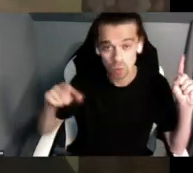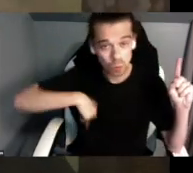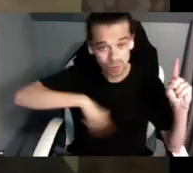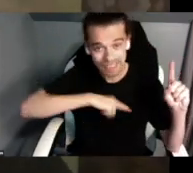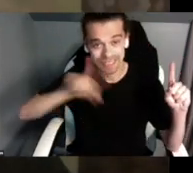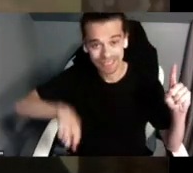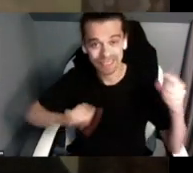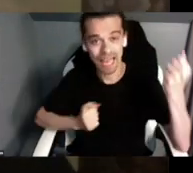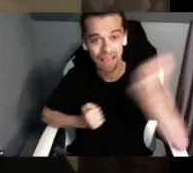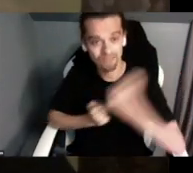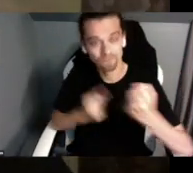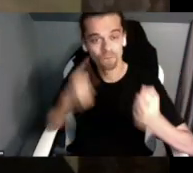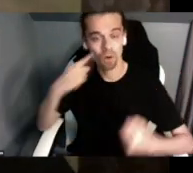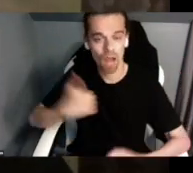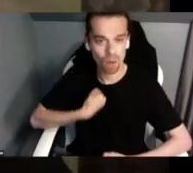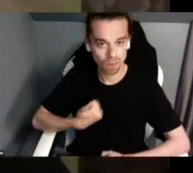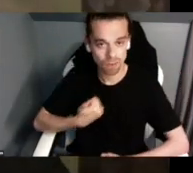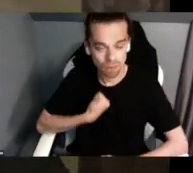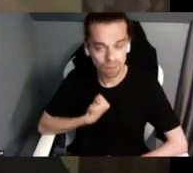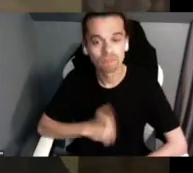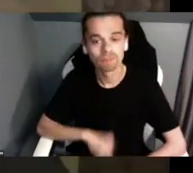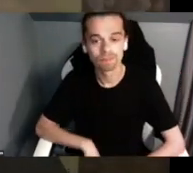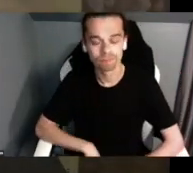disasters of people with disabilities.